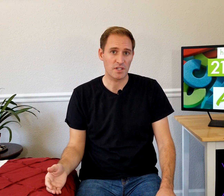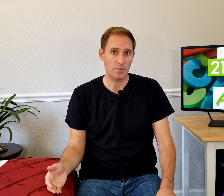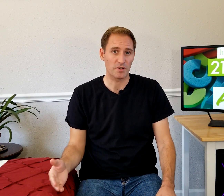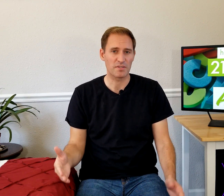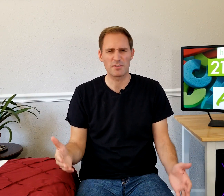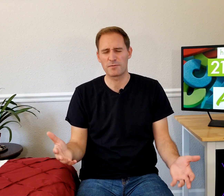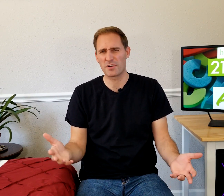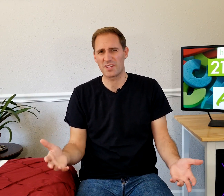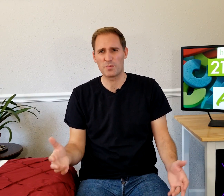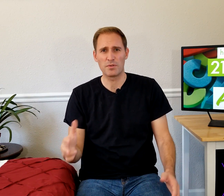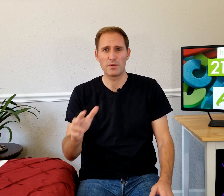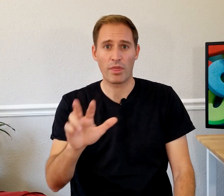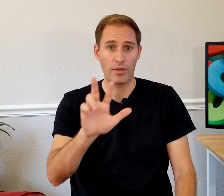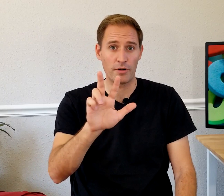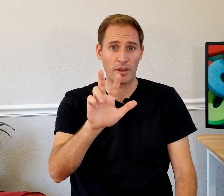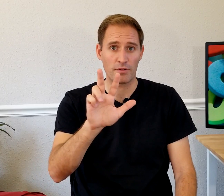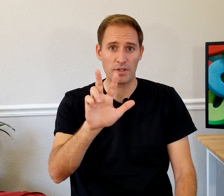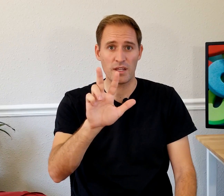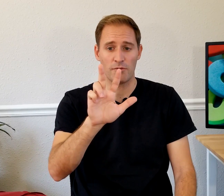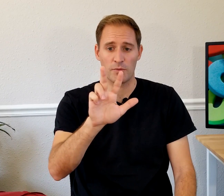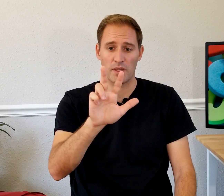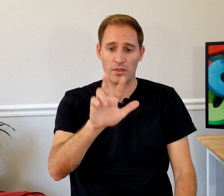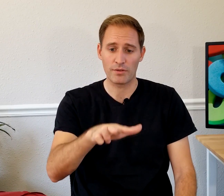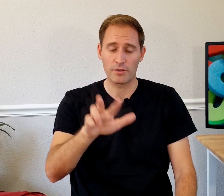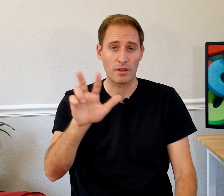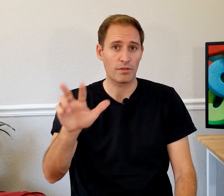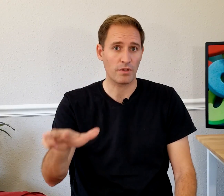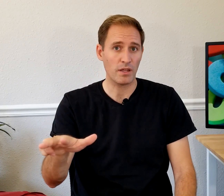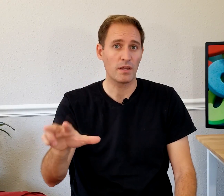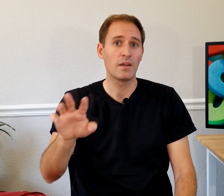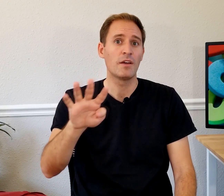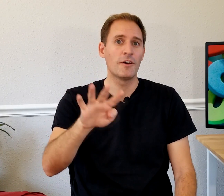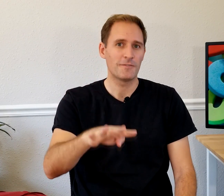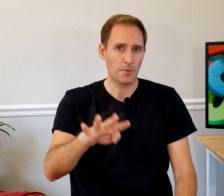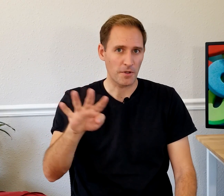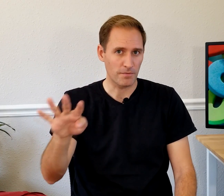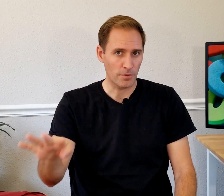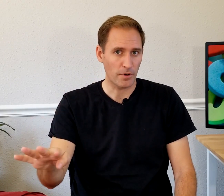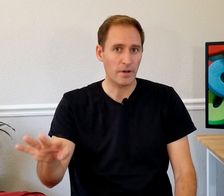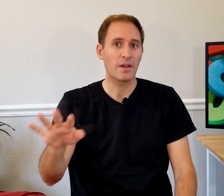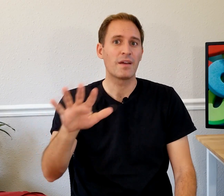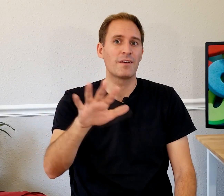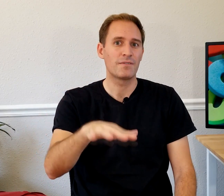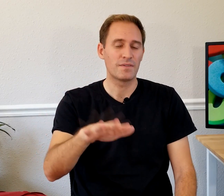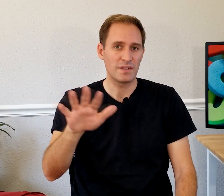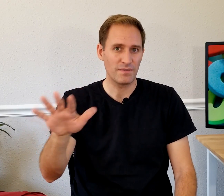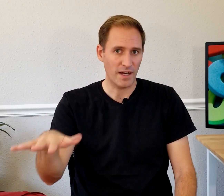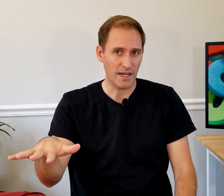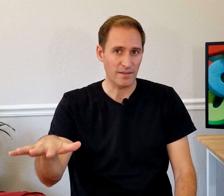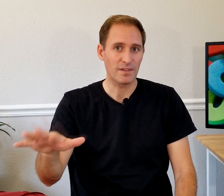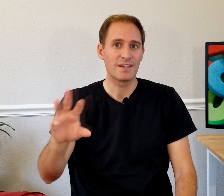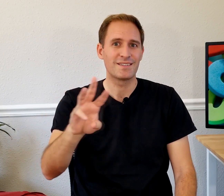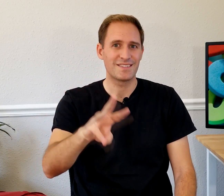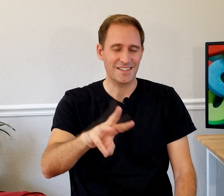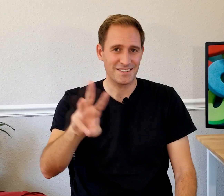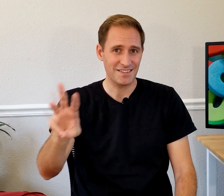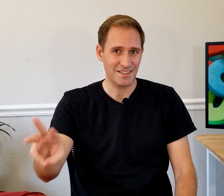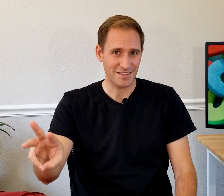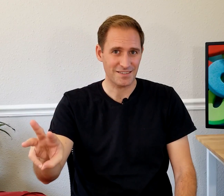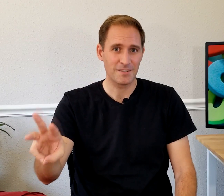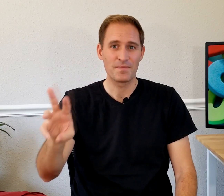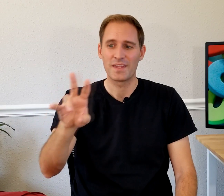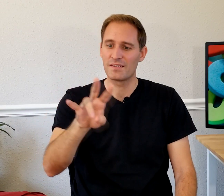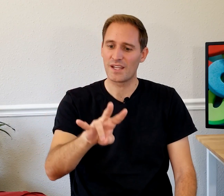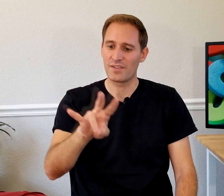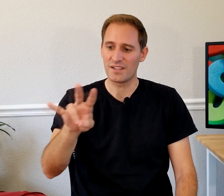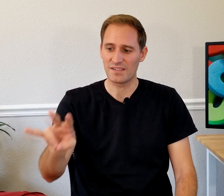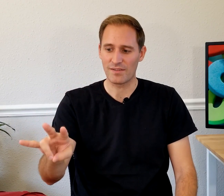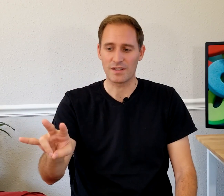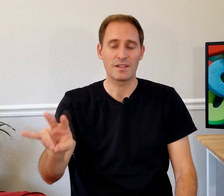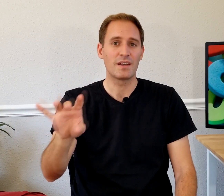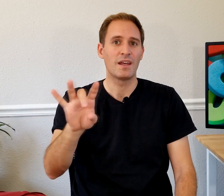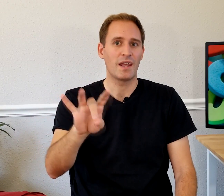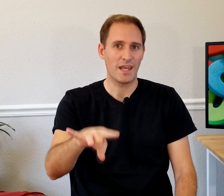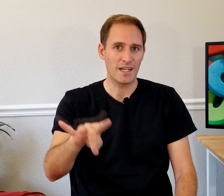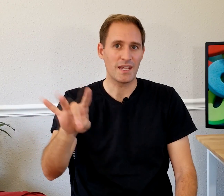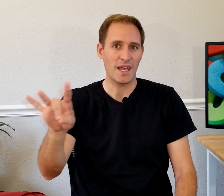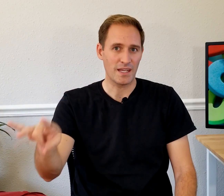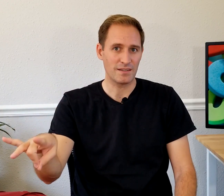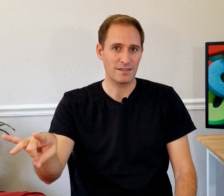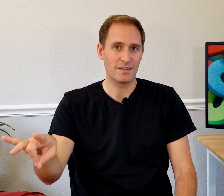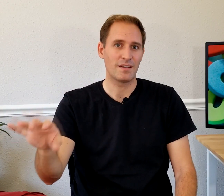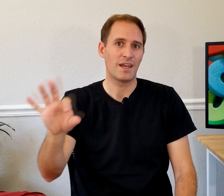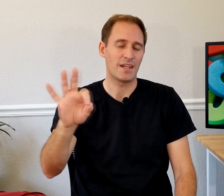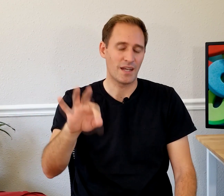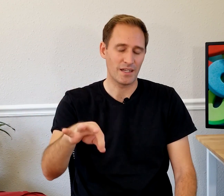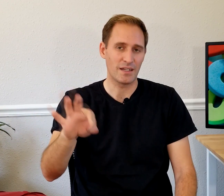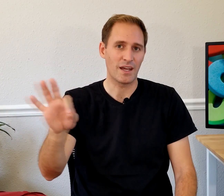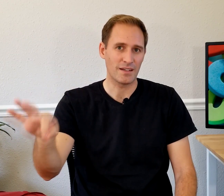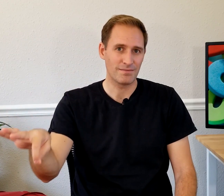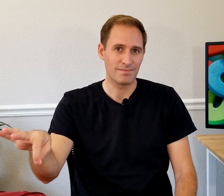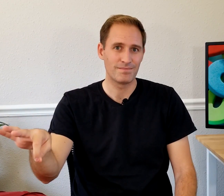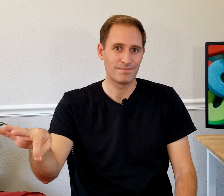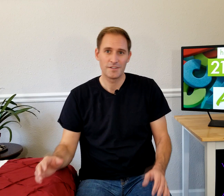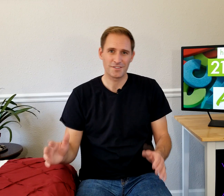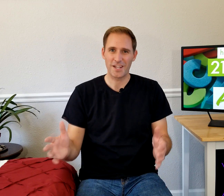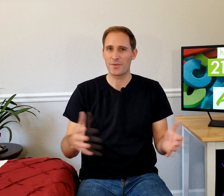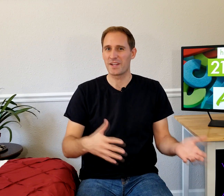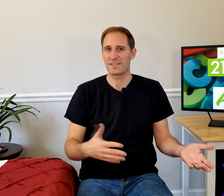So for example, 33 will be 33. 44, 55, 66, 77, 88, and 99. So now that we've got